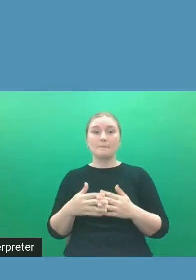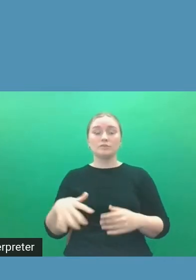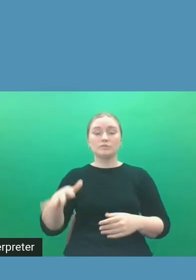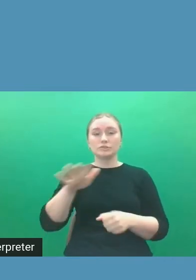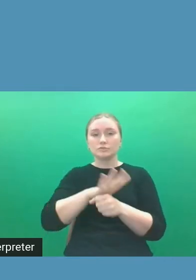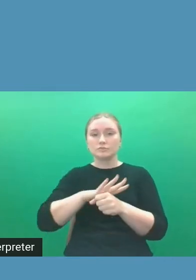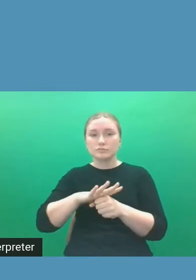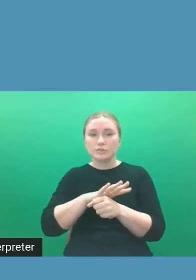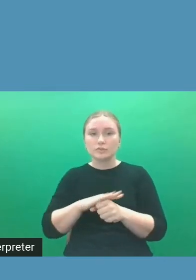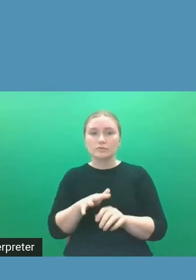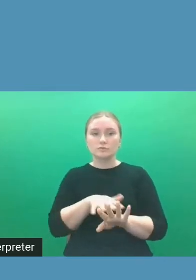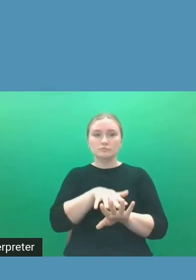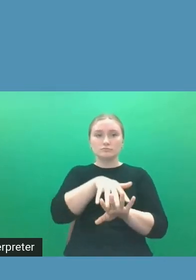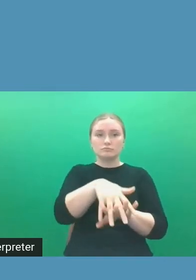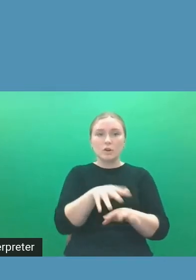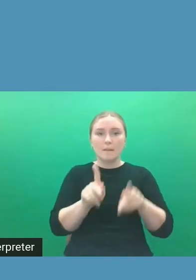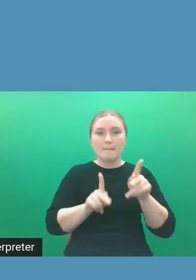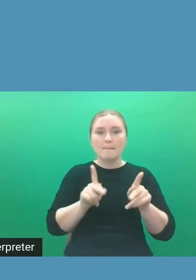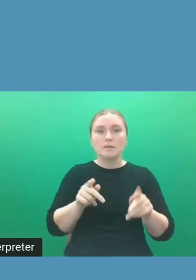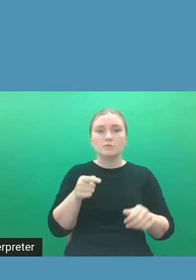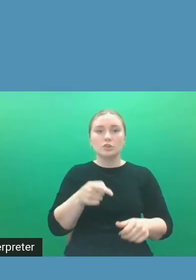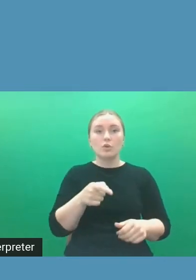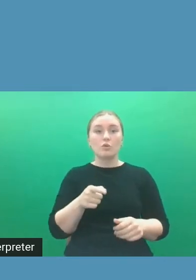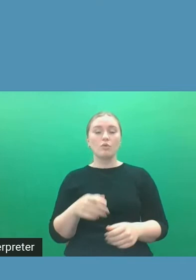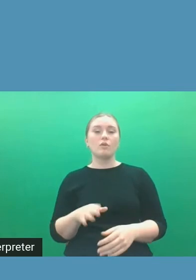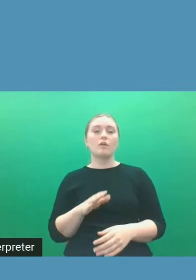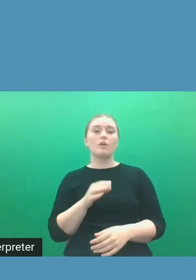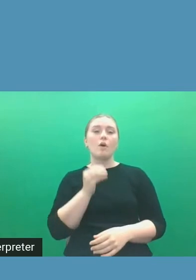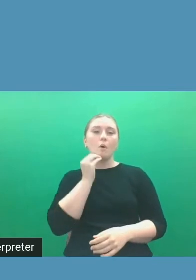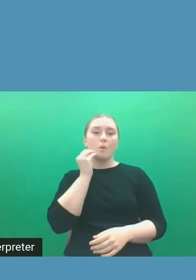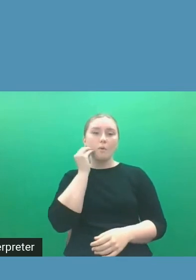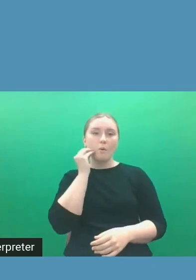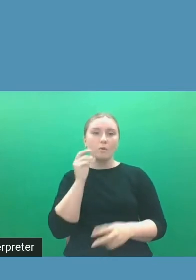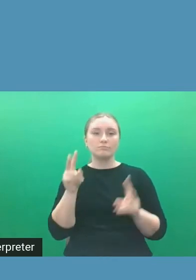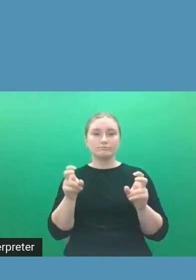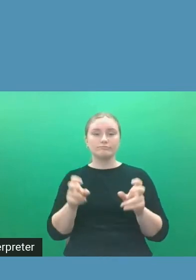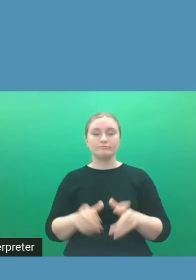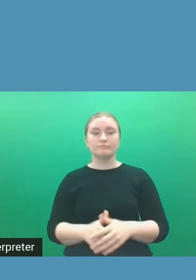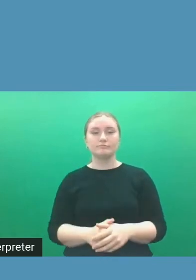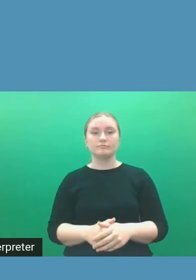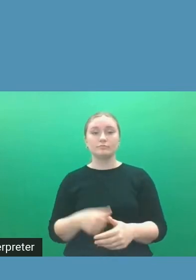called it home. I'm speaking to you from Charleston, South Carolina, the historical